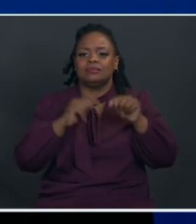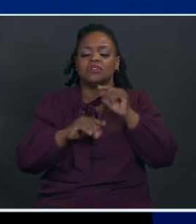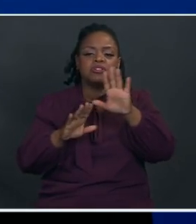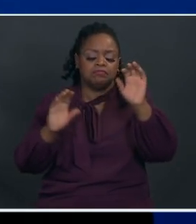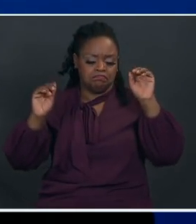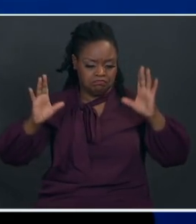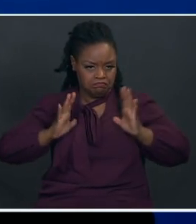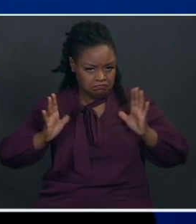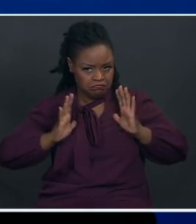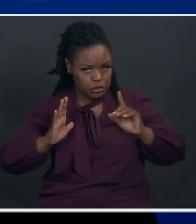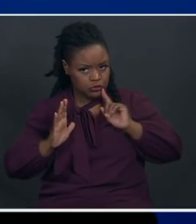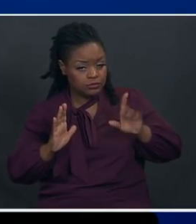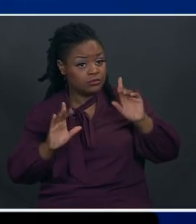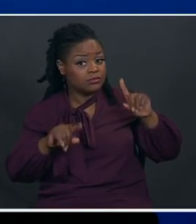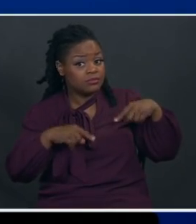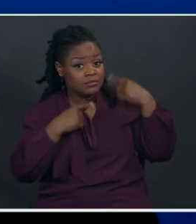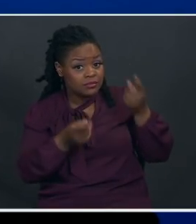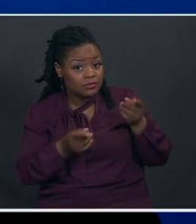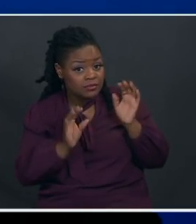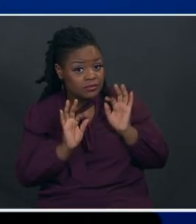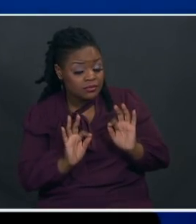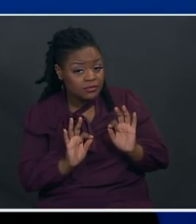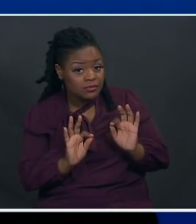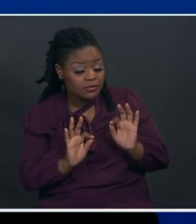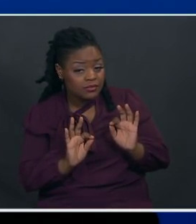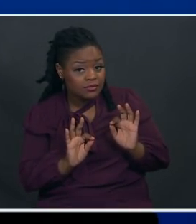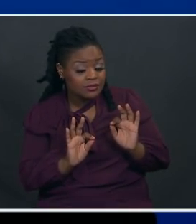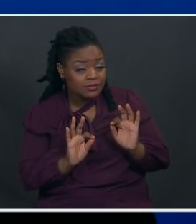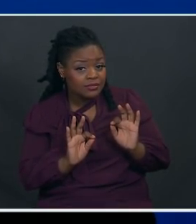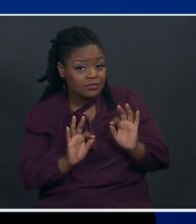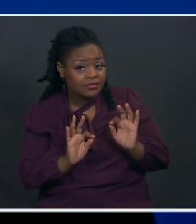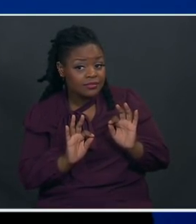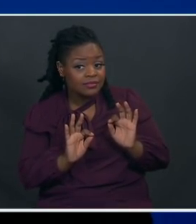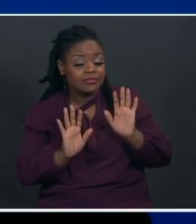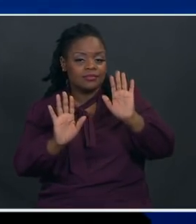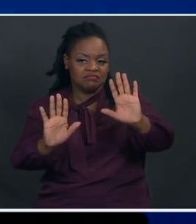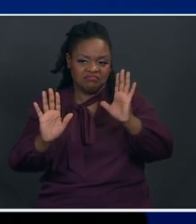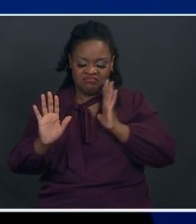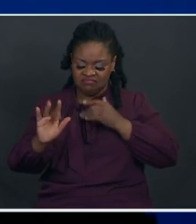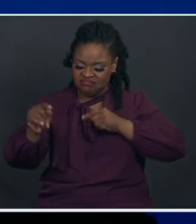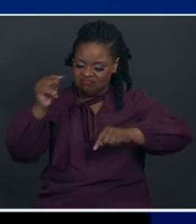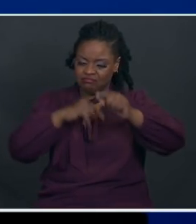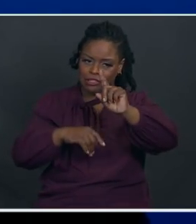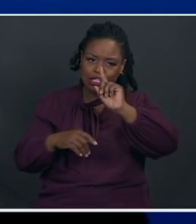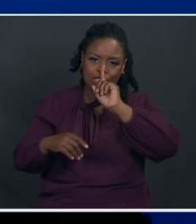nobody heard anything from me, is that correct? Okay, well, I said a lot of really good stuff.